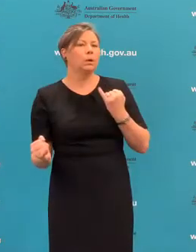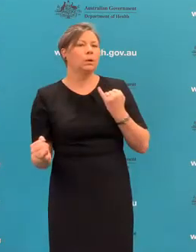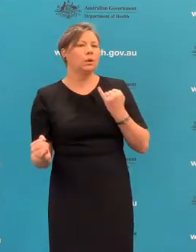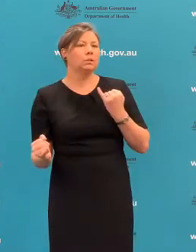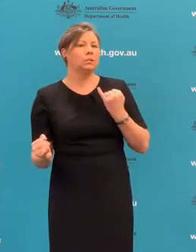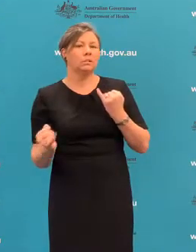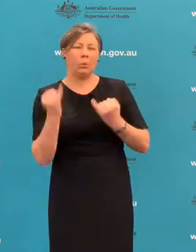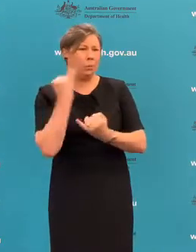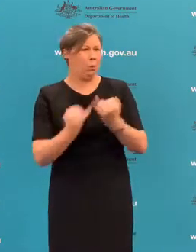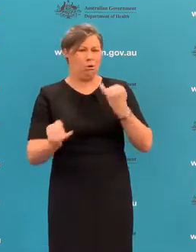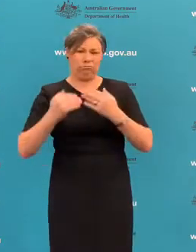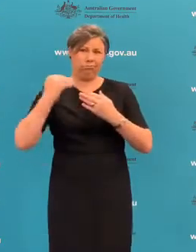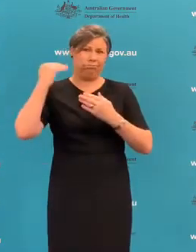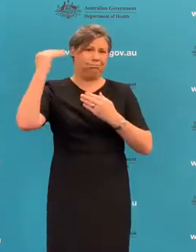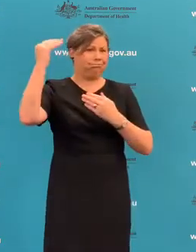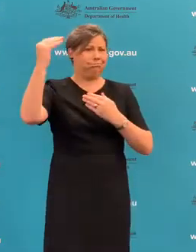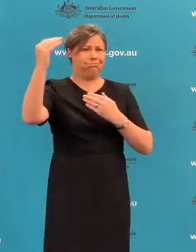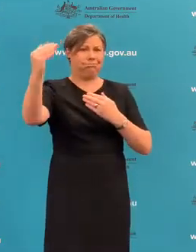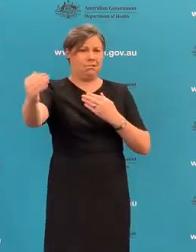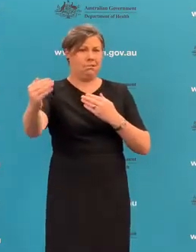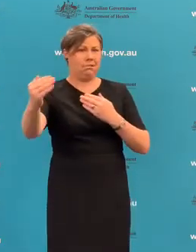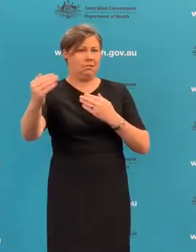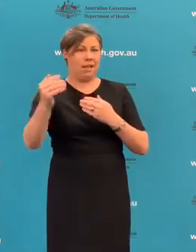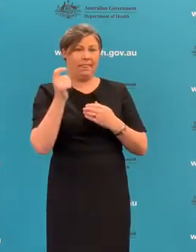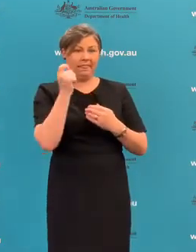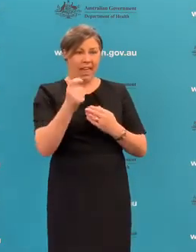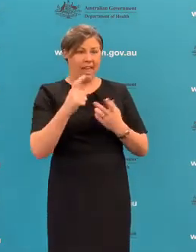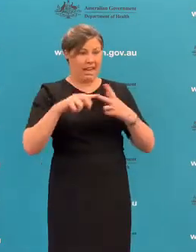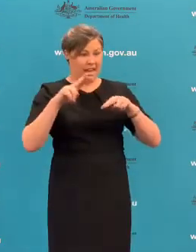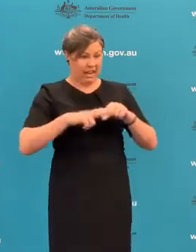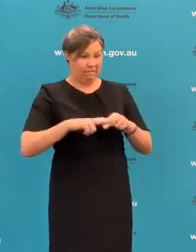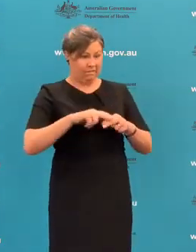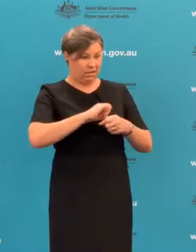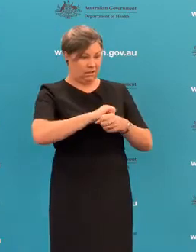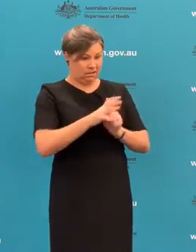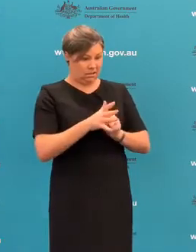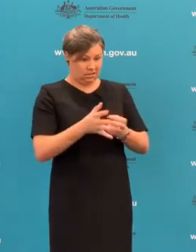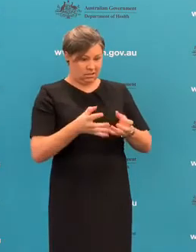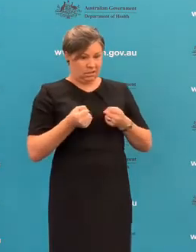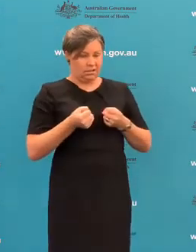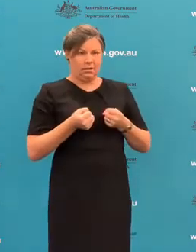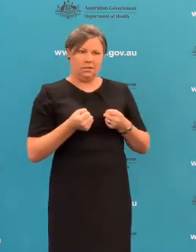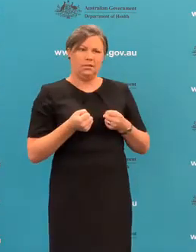effects coming from that than you than you get from the infectious agent itself. So it really underscores the importance